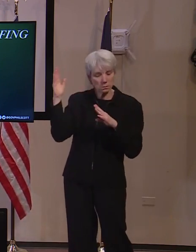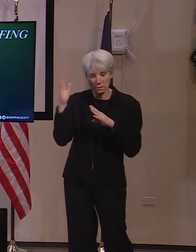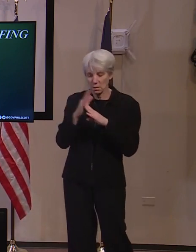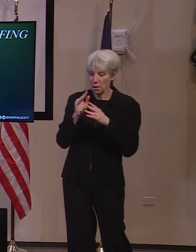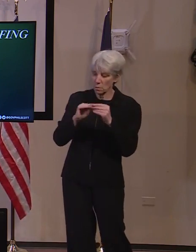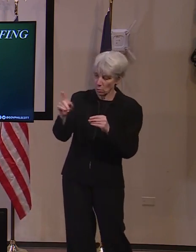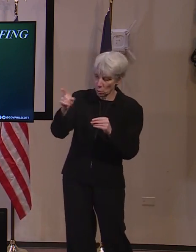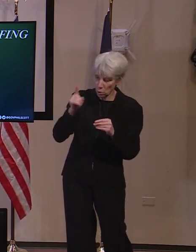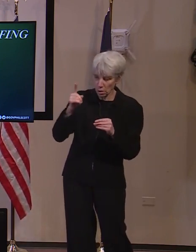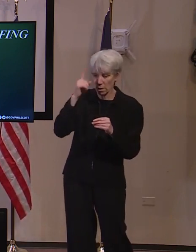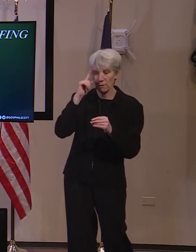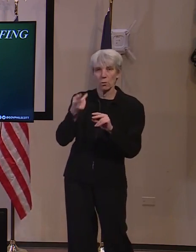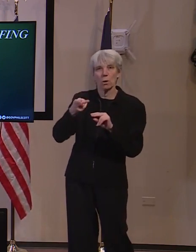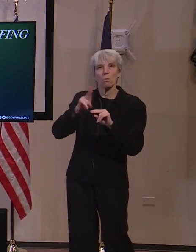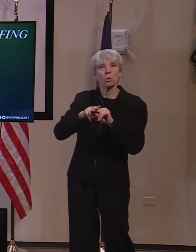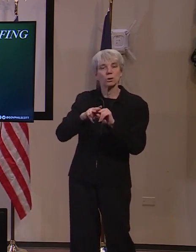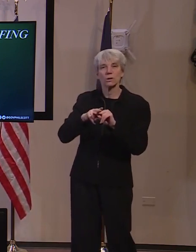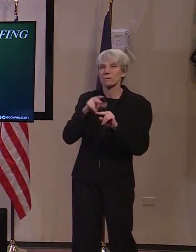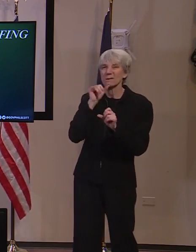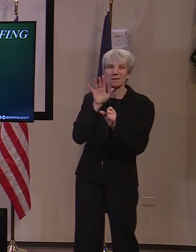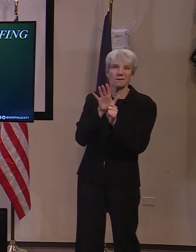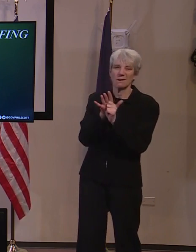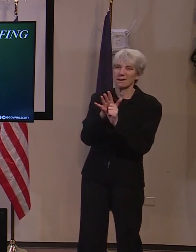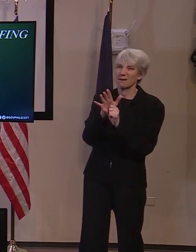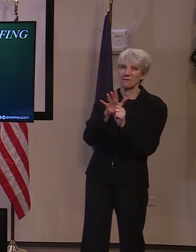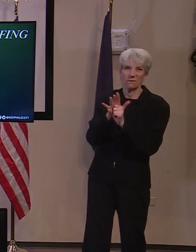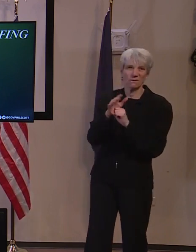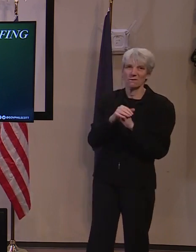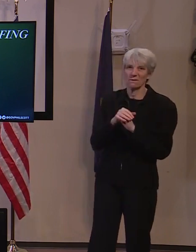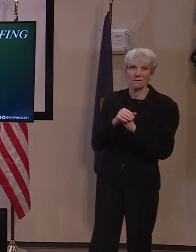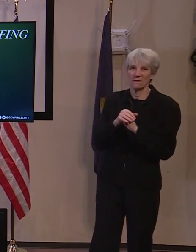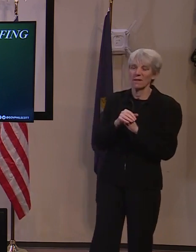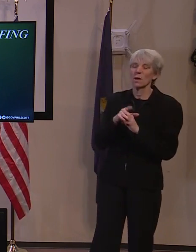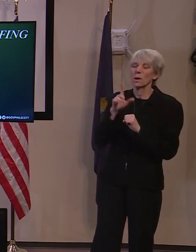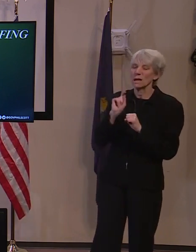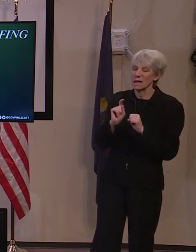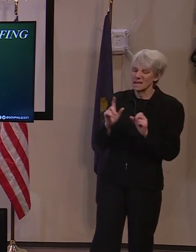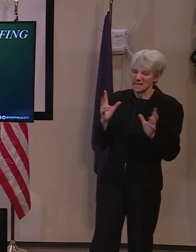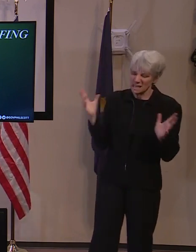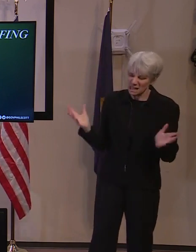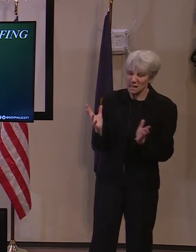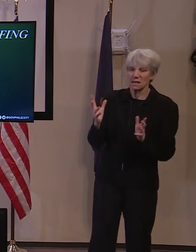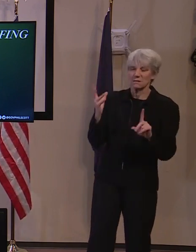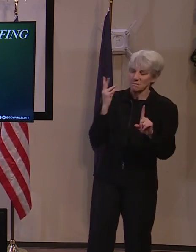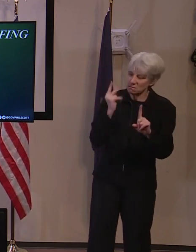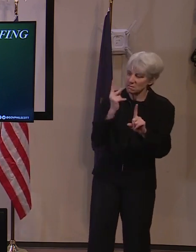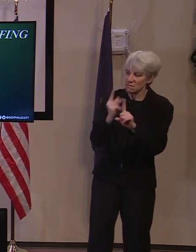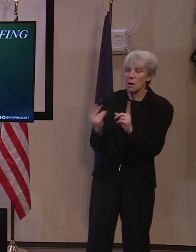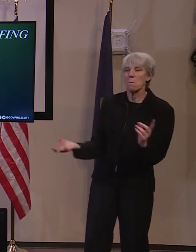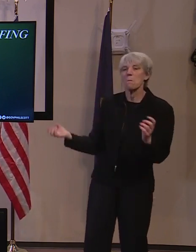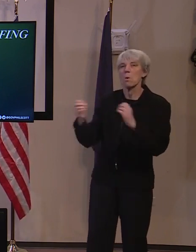point in time, We need to be well above the 50% threshold with delta and